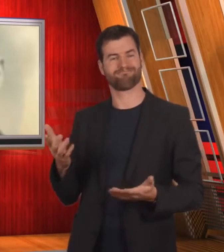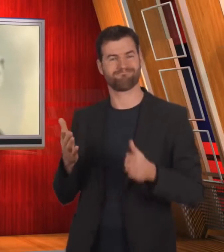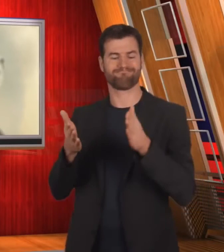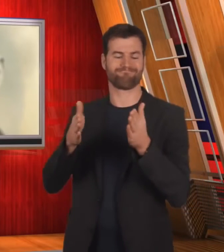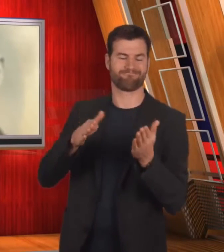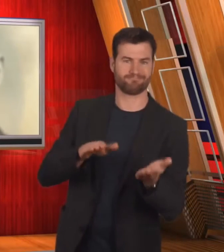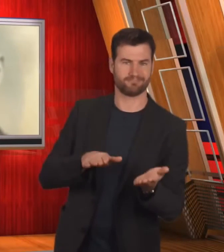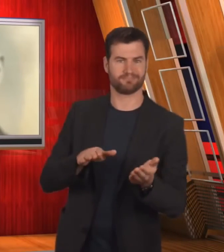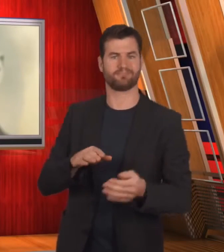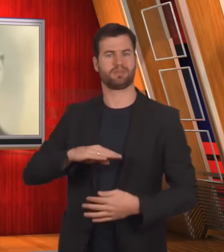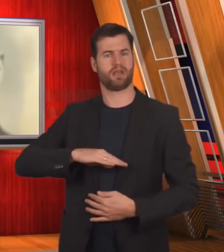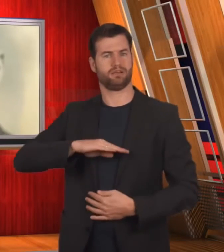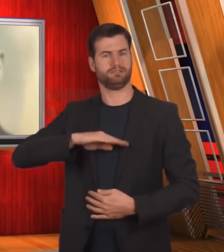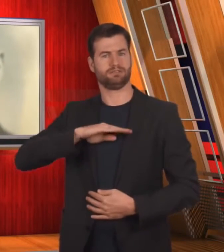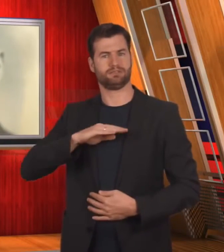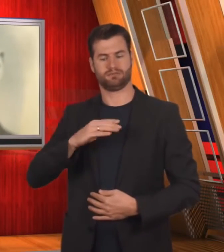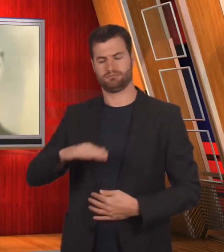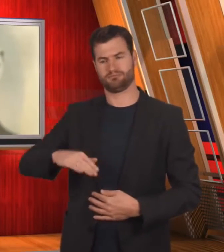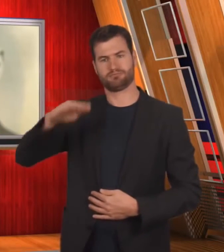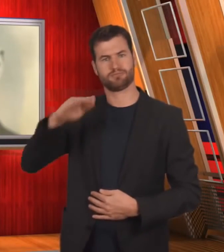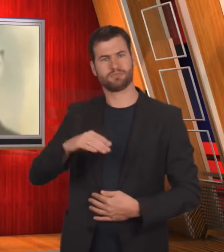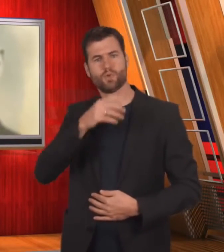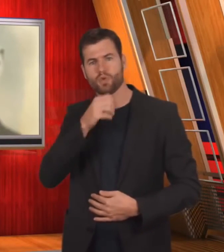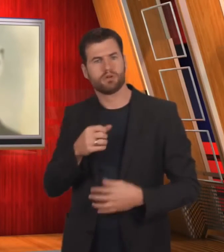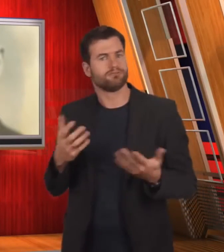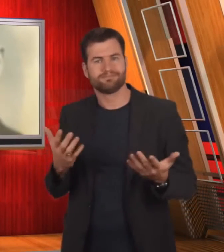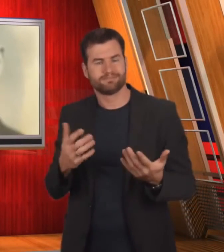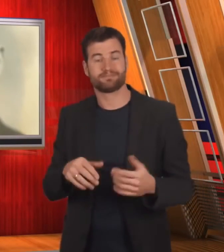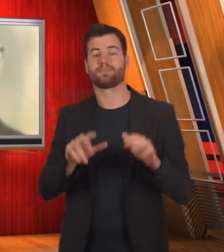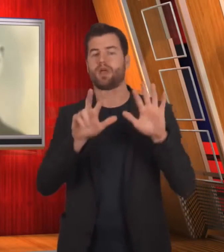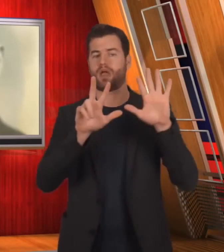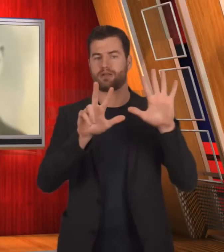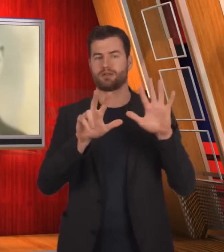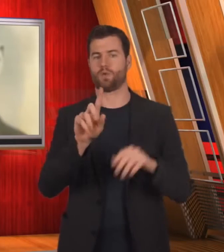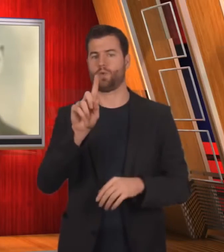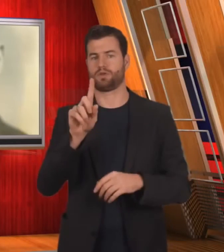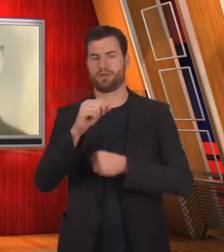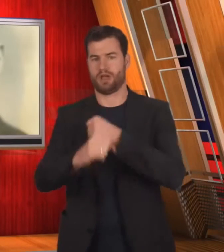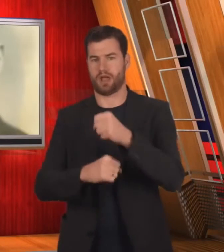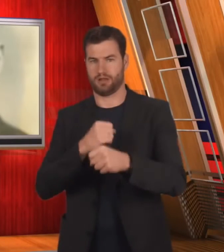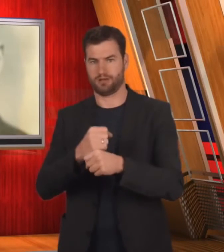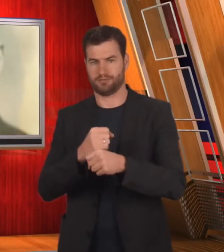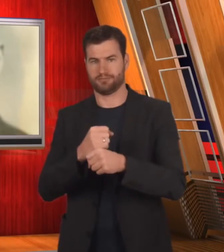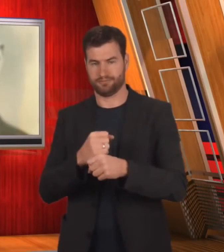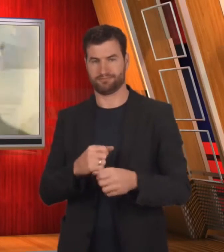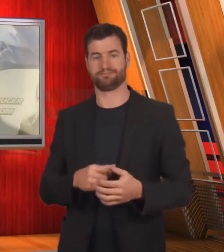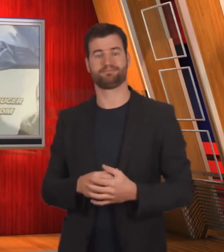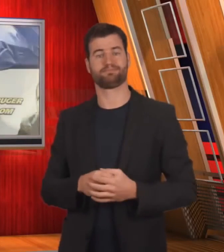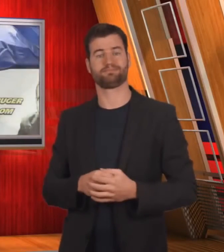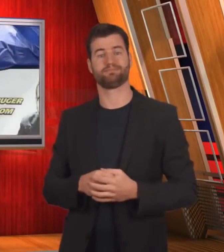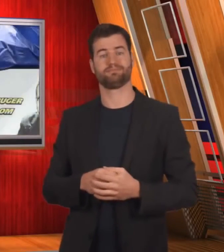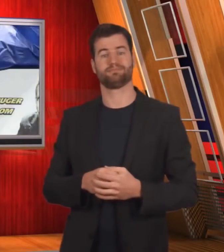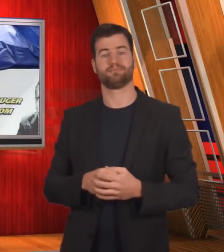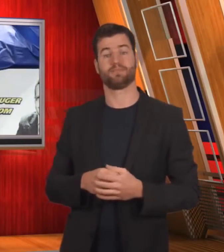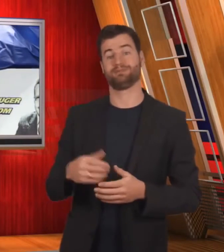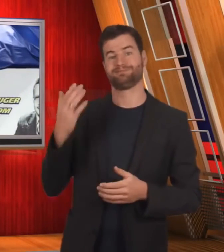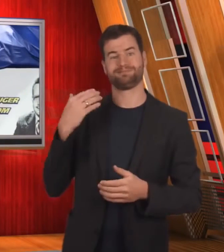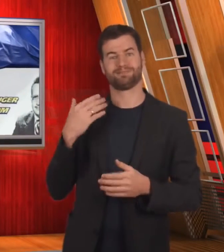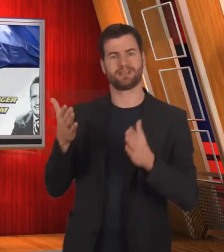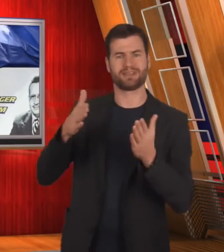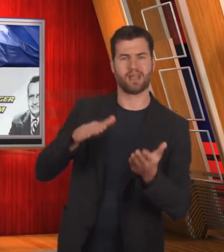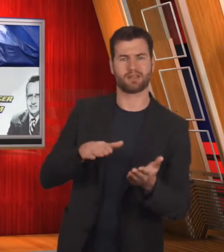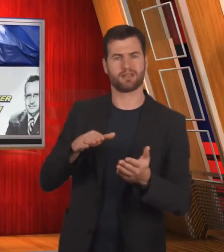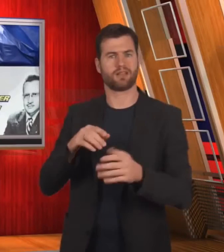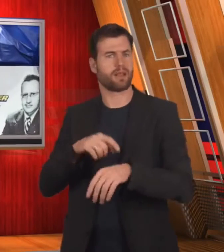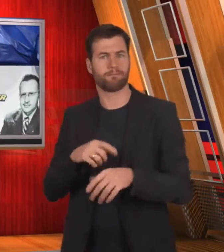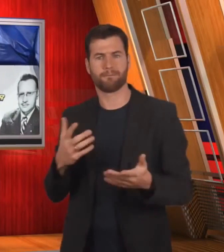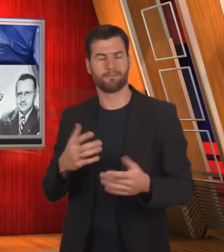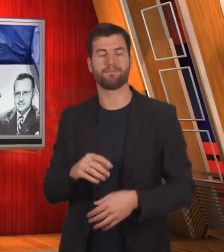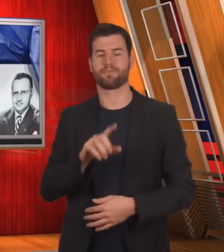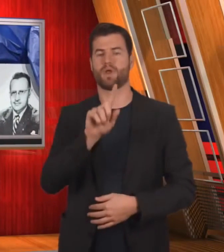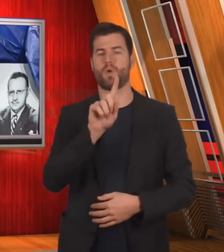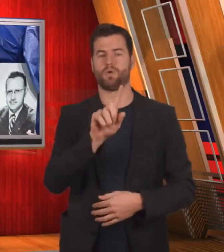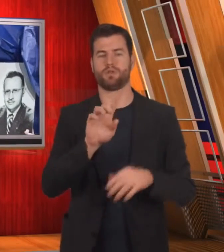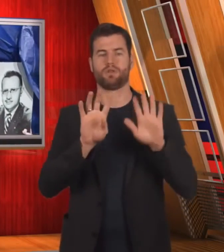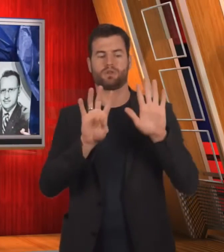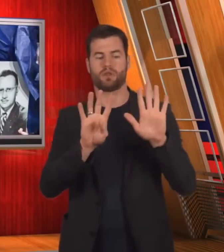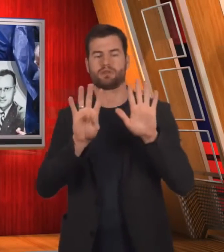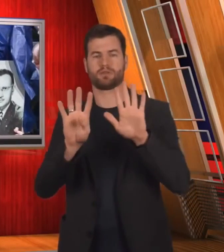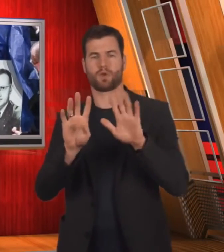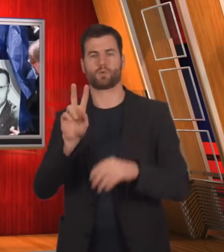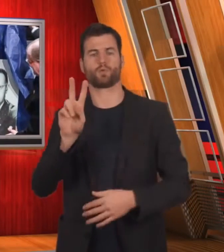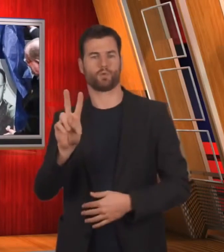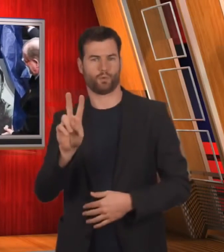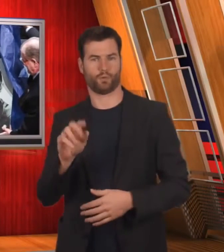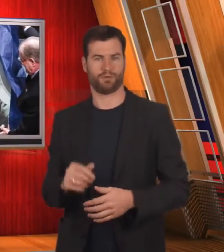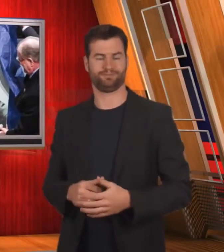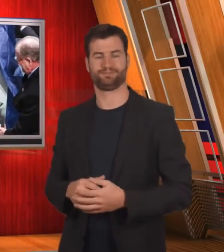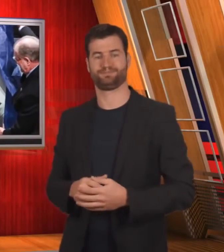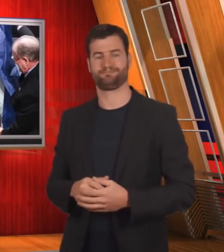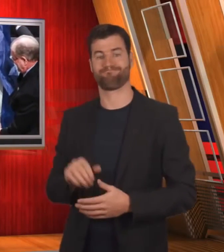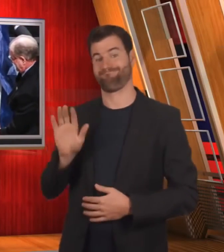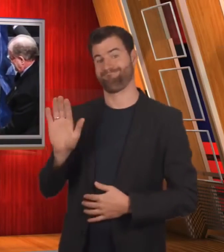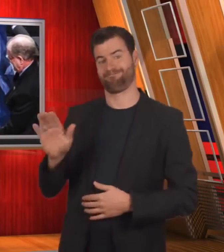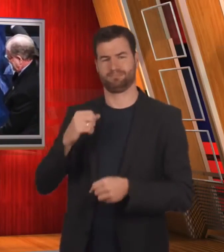He passed away at age 81 in 1992.